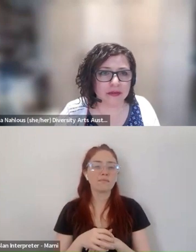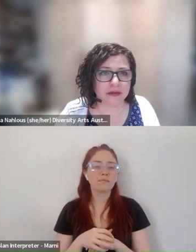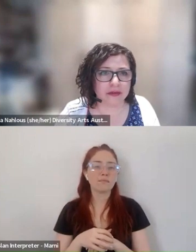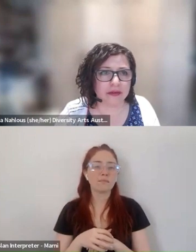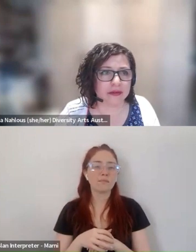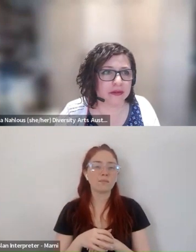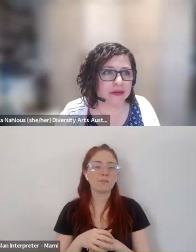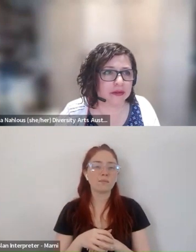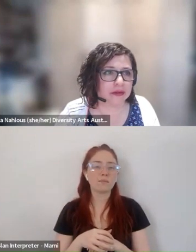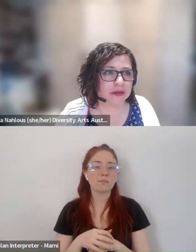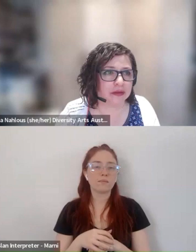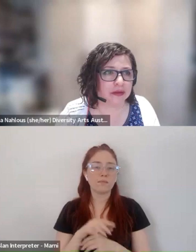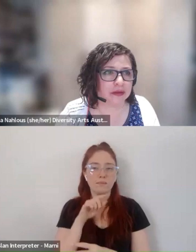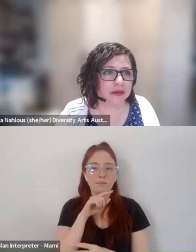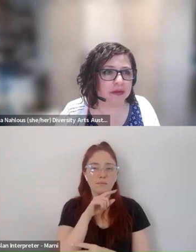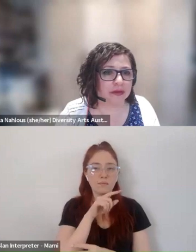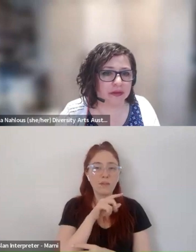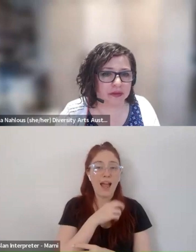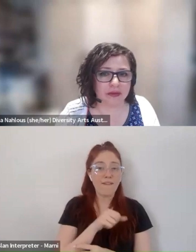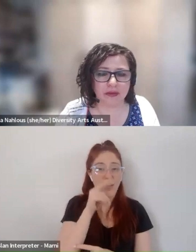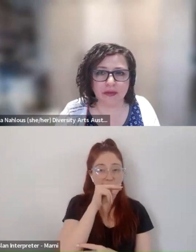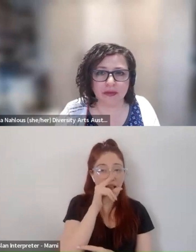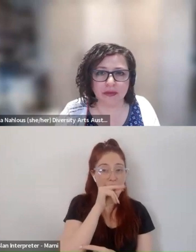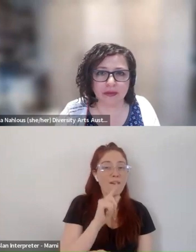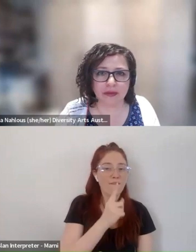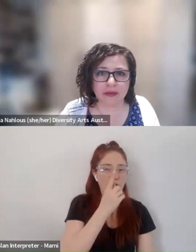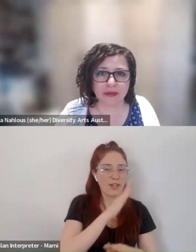person that's on the board, a young First Nations curator from